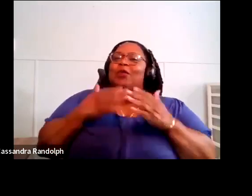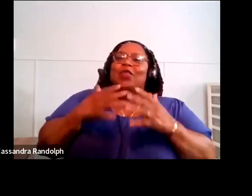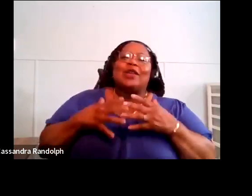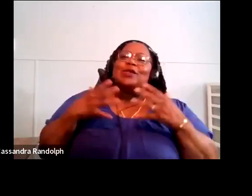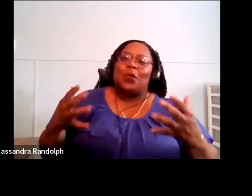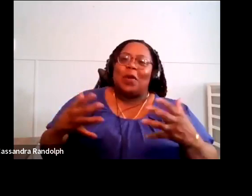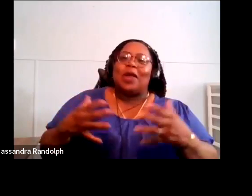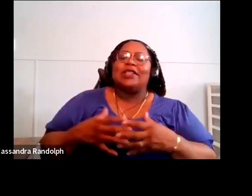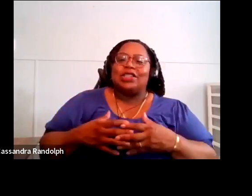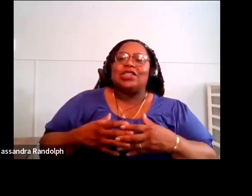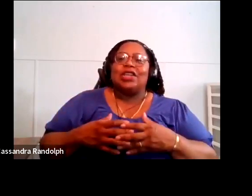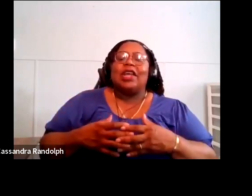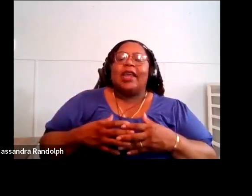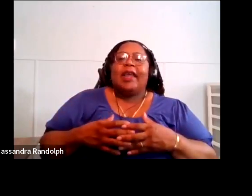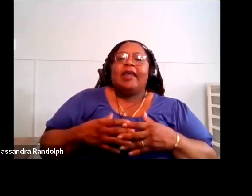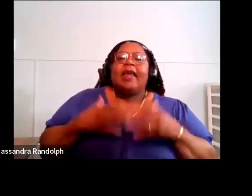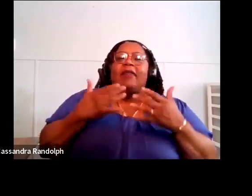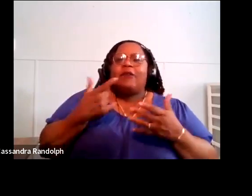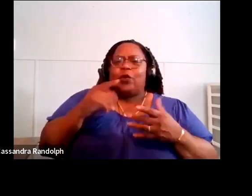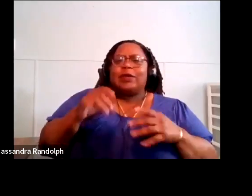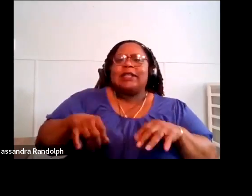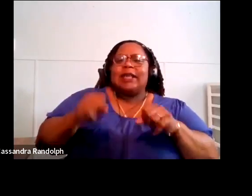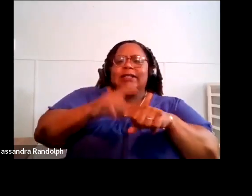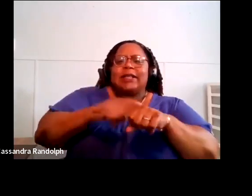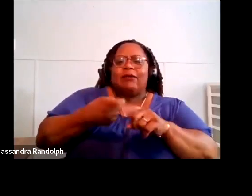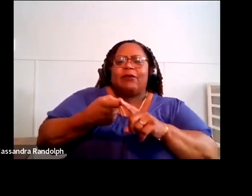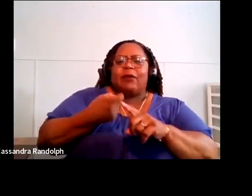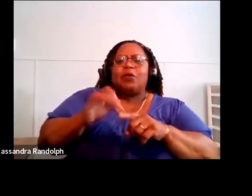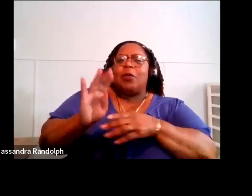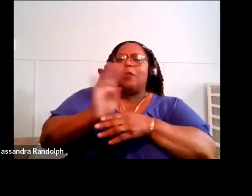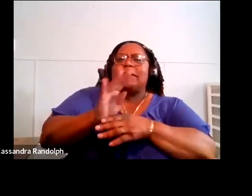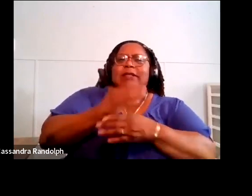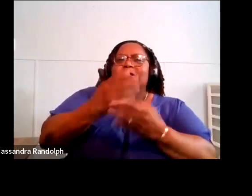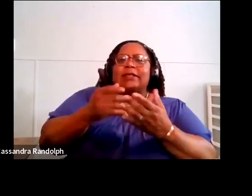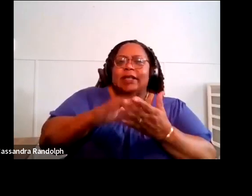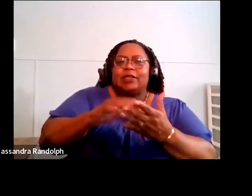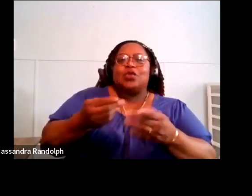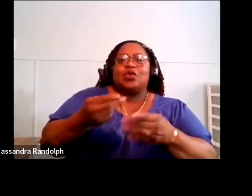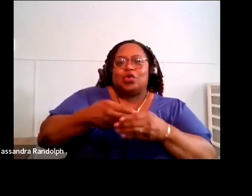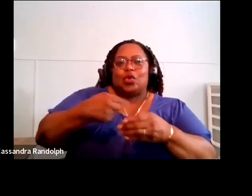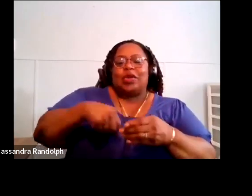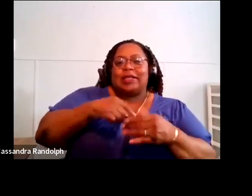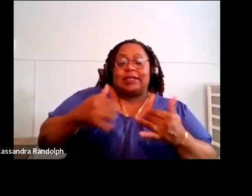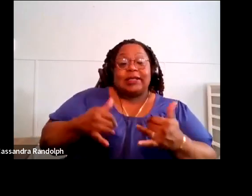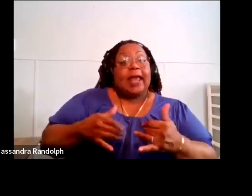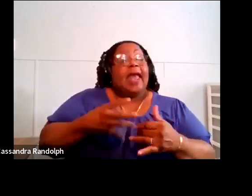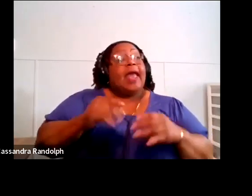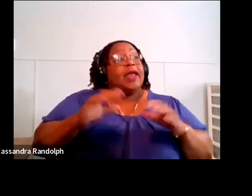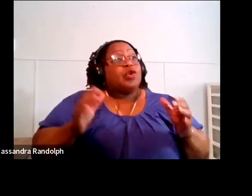something they are fighting for in their generation as